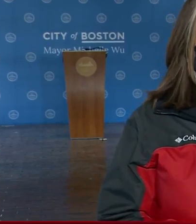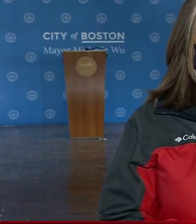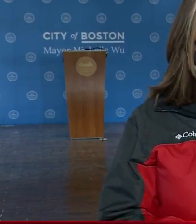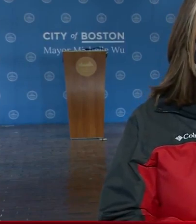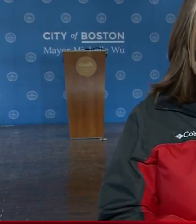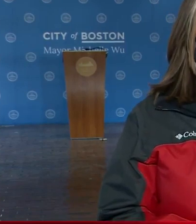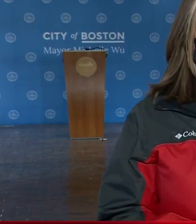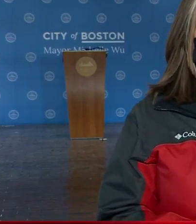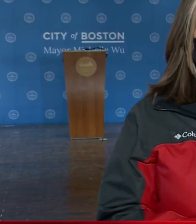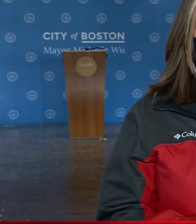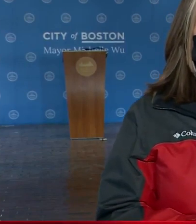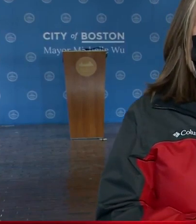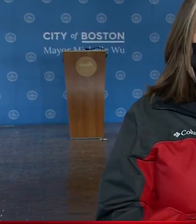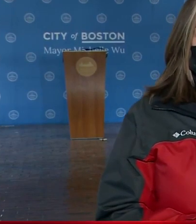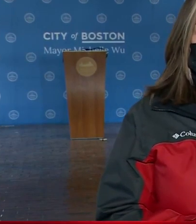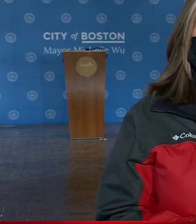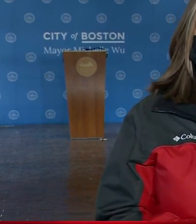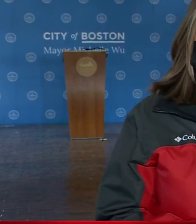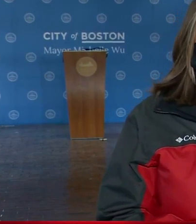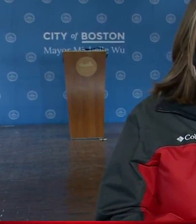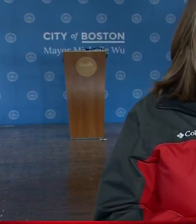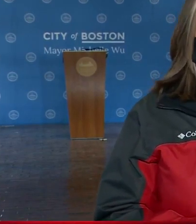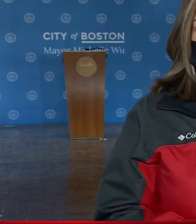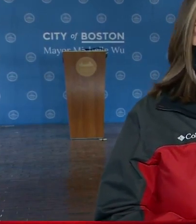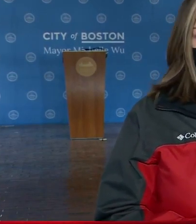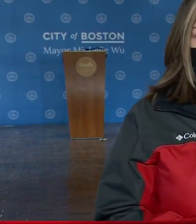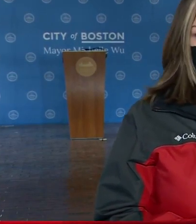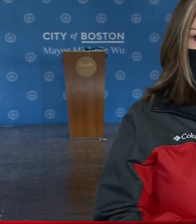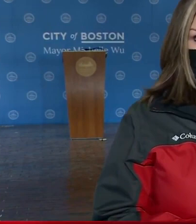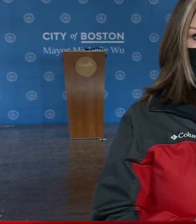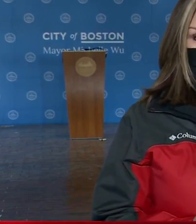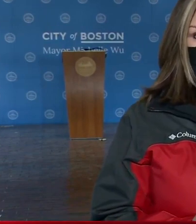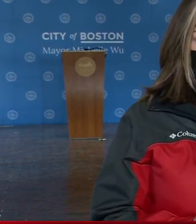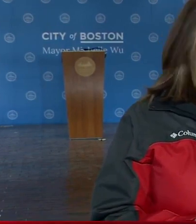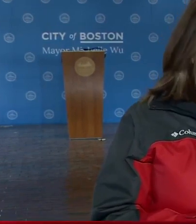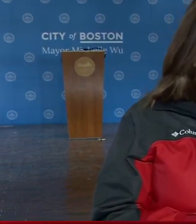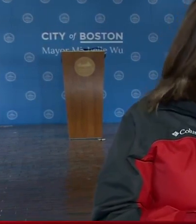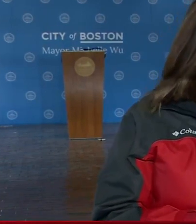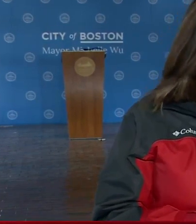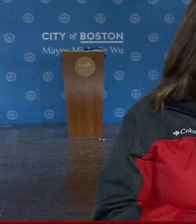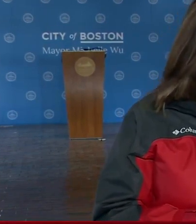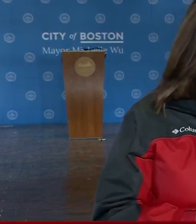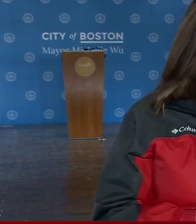AND SHARMAN, THERE ALREADY SEEMS TO BE PUSHBACK TO THE NEW MANDATE. MA THERE CERTAINLY IS.